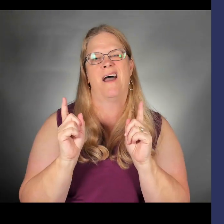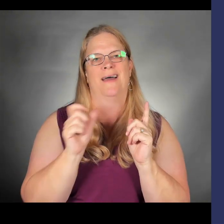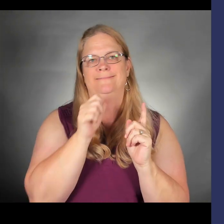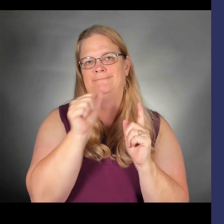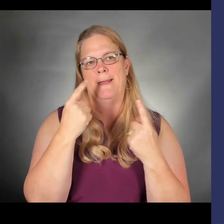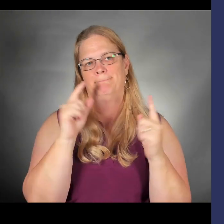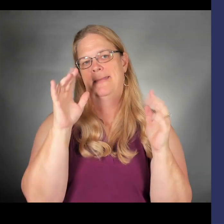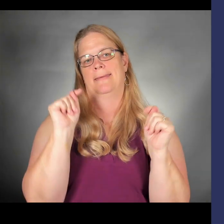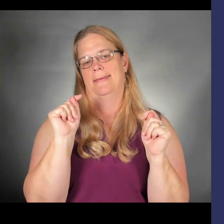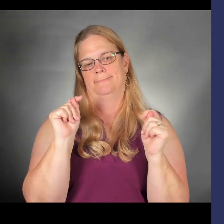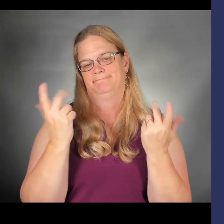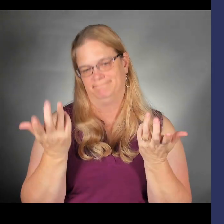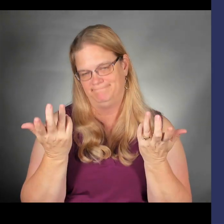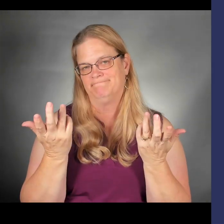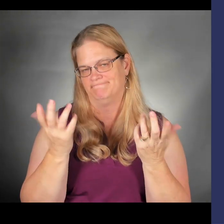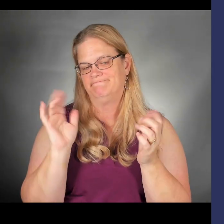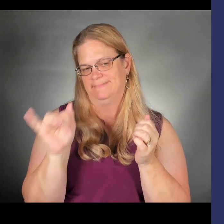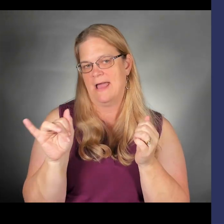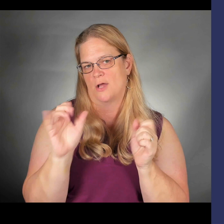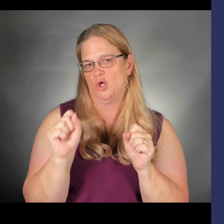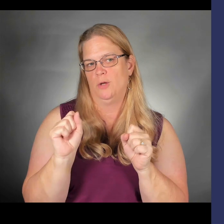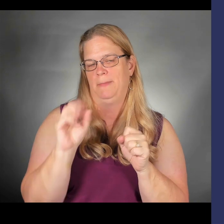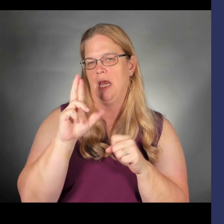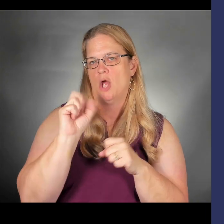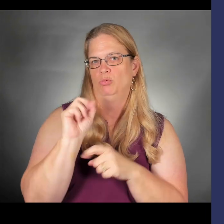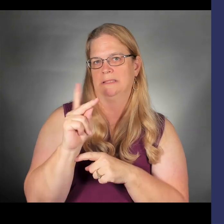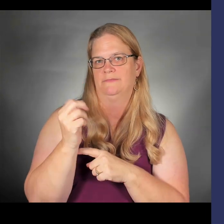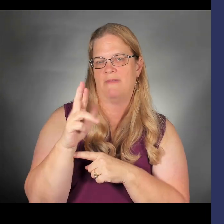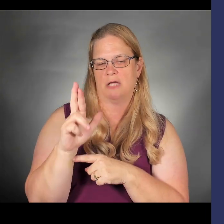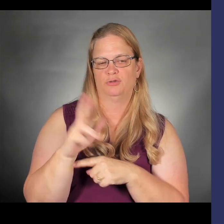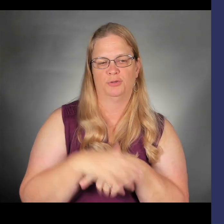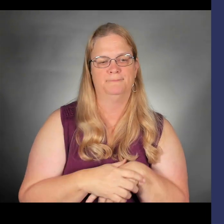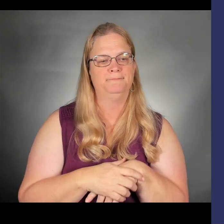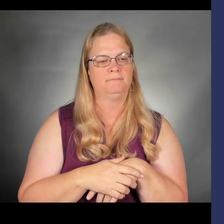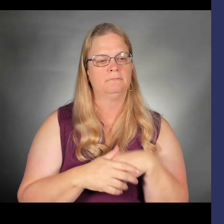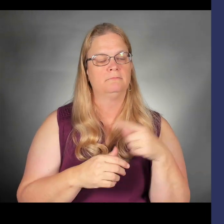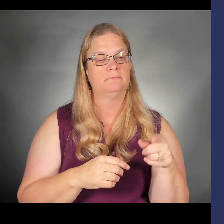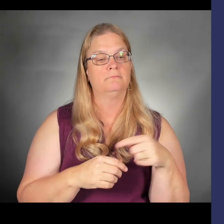and they didn't make it. That could be a risk factor.